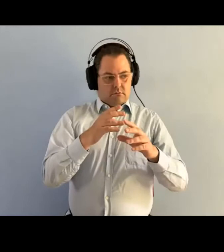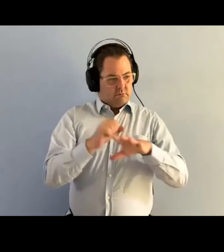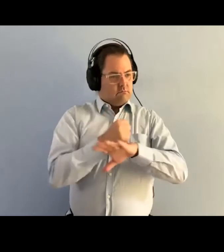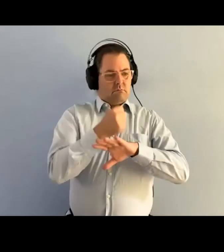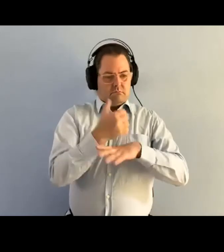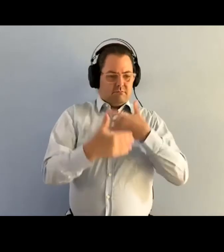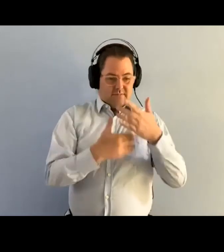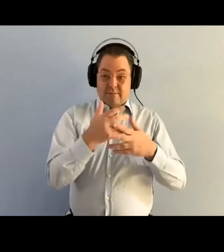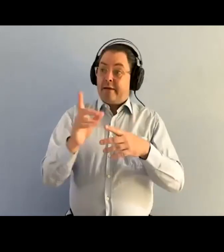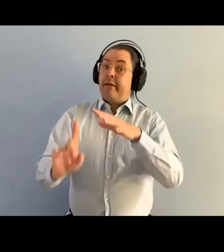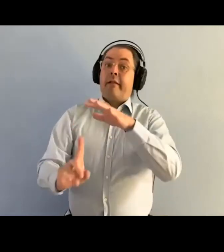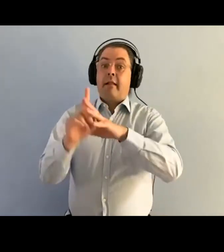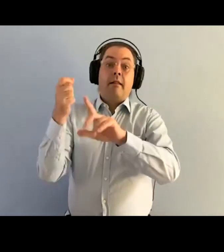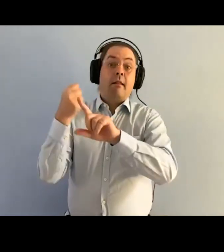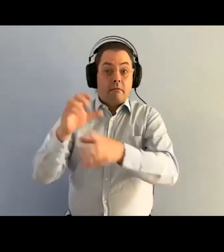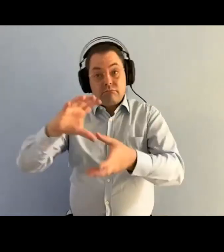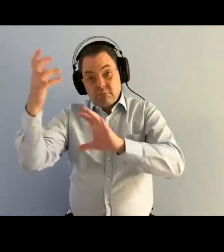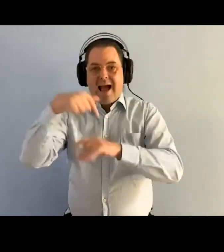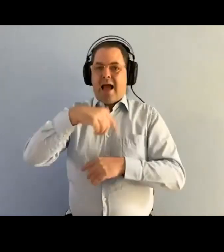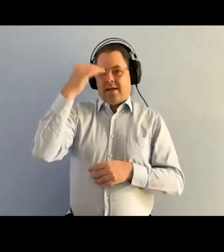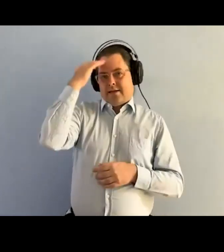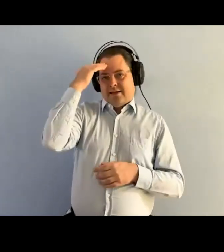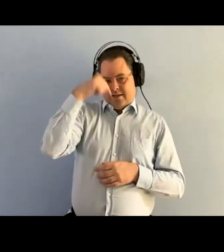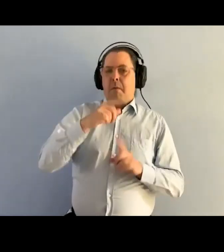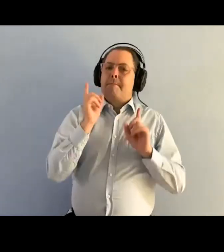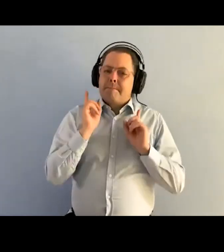and response our mechanisms should be more activated and